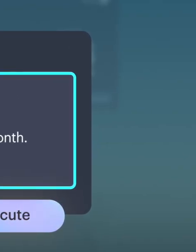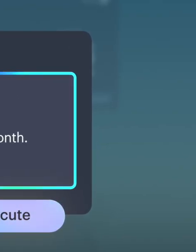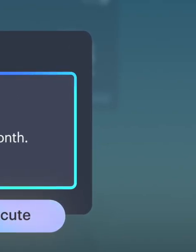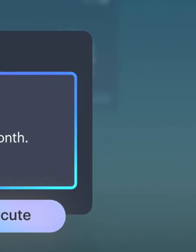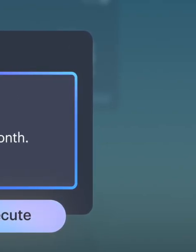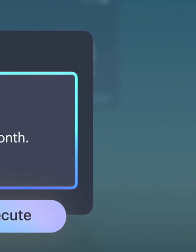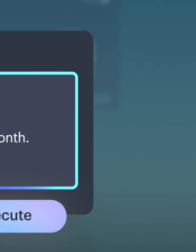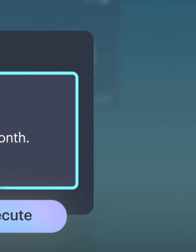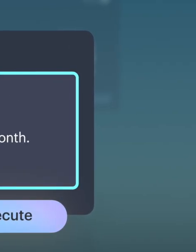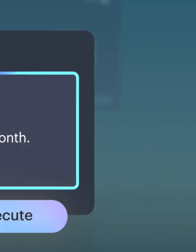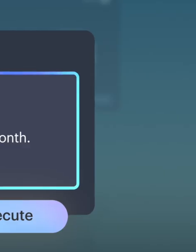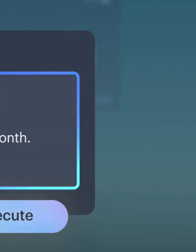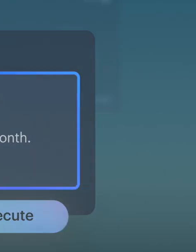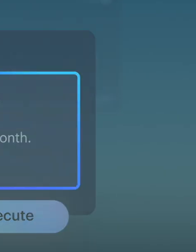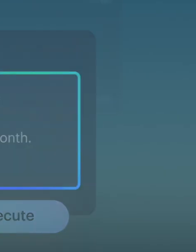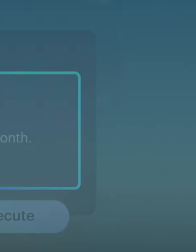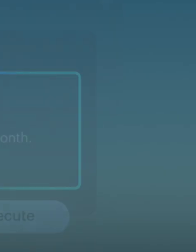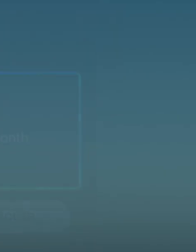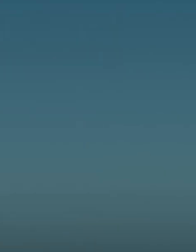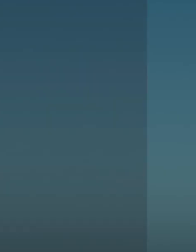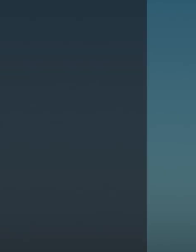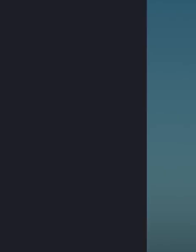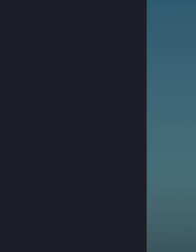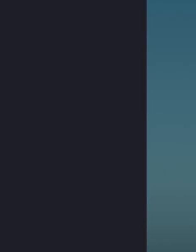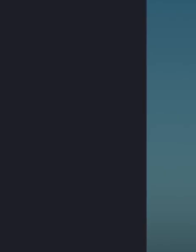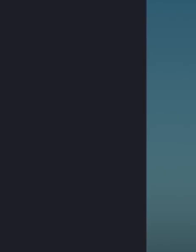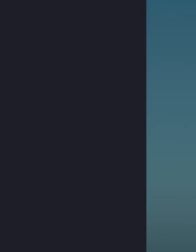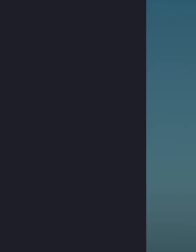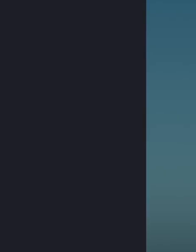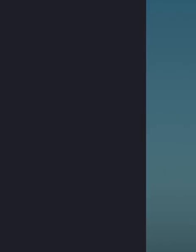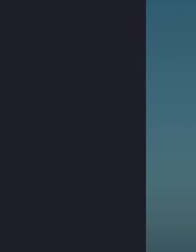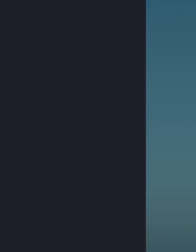And since you've instrumented your AI applications, agents and workloads,